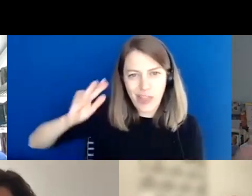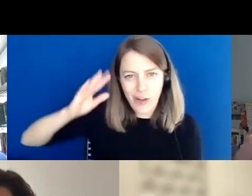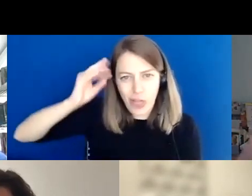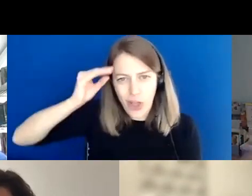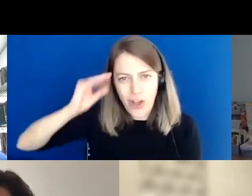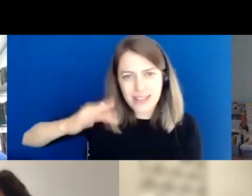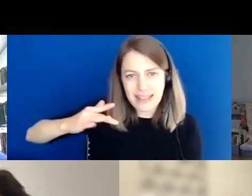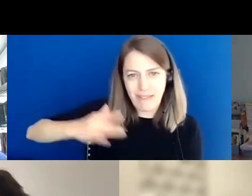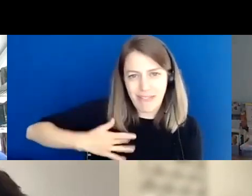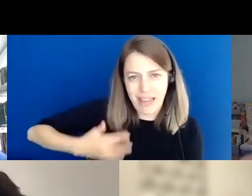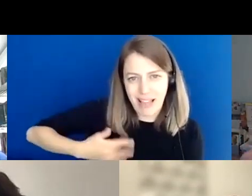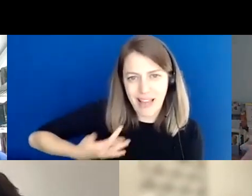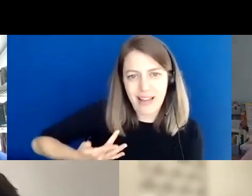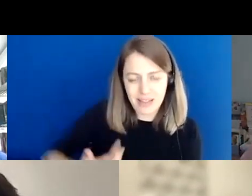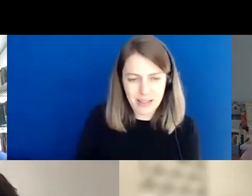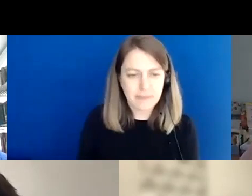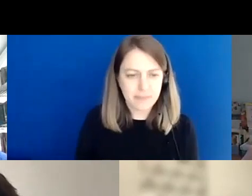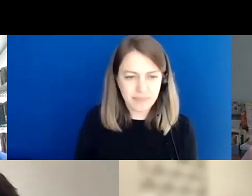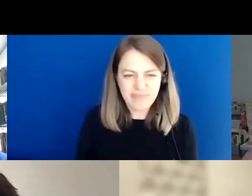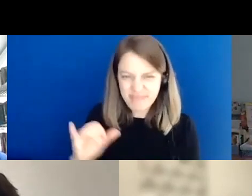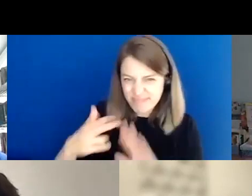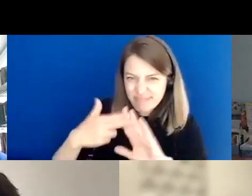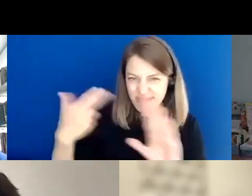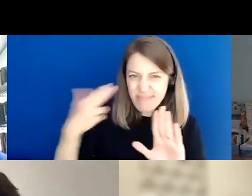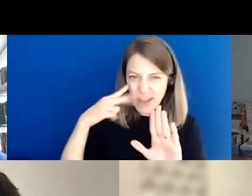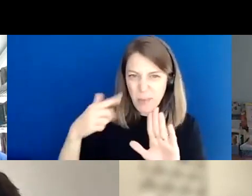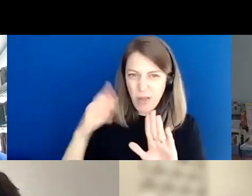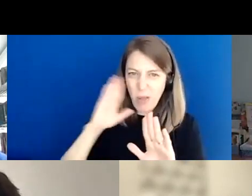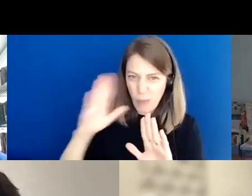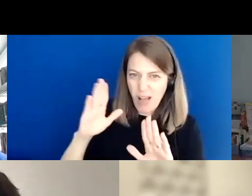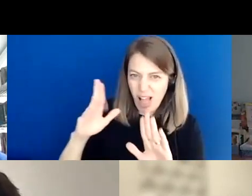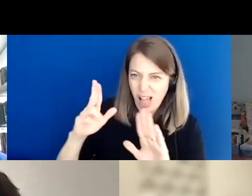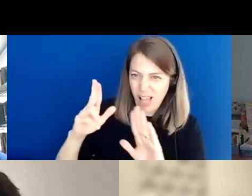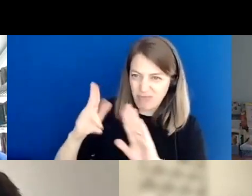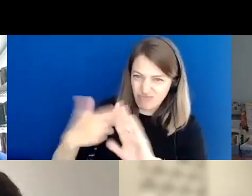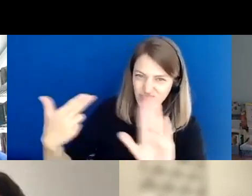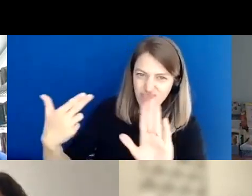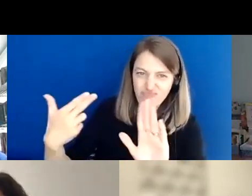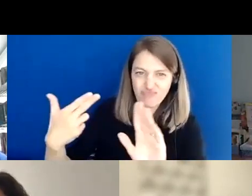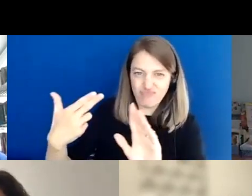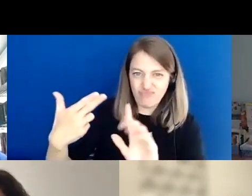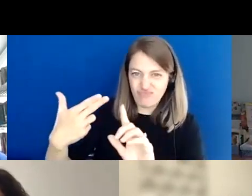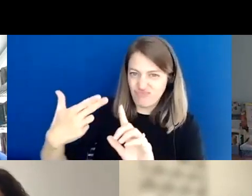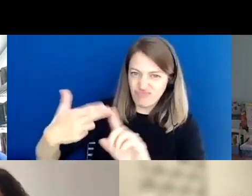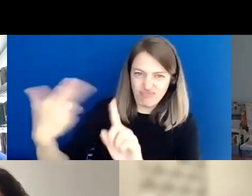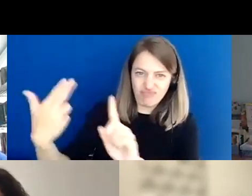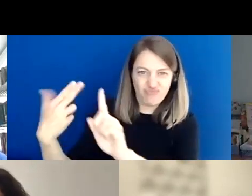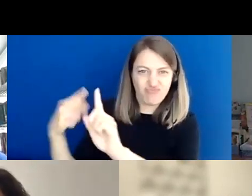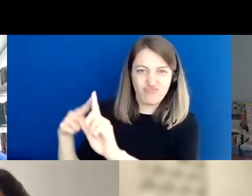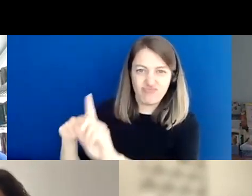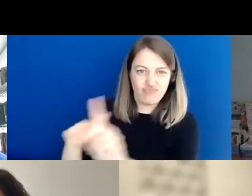and follows you everywhere you go and even when people have perfectly valid reasons.